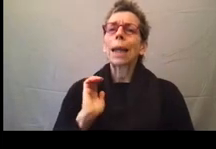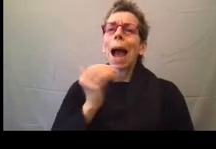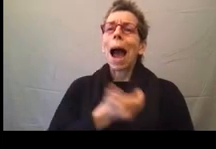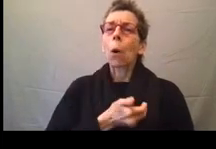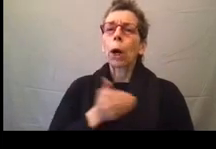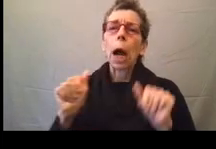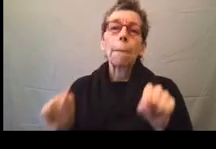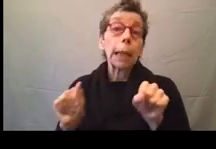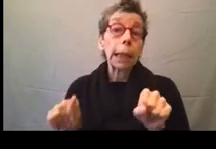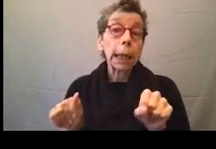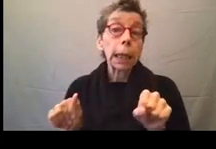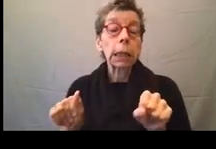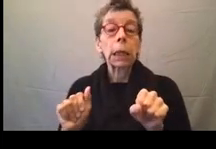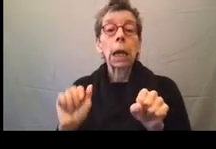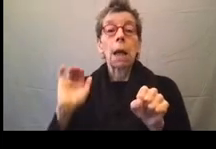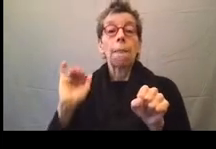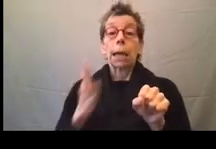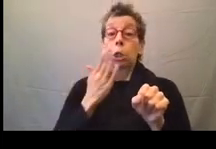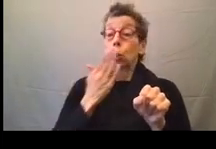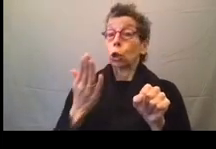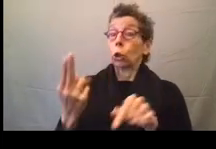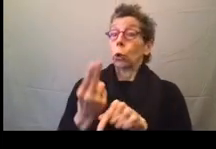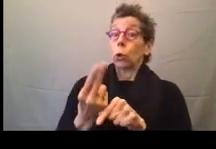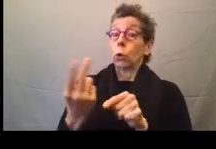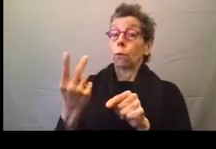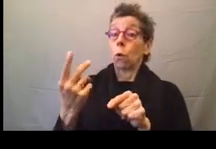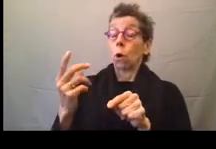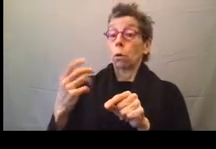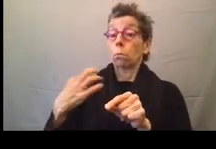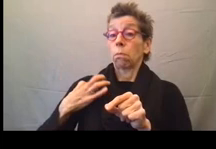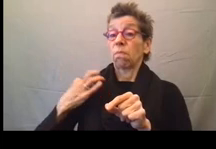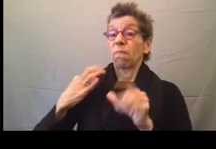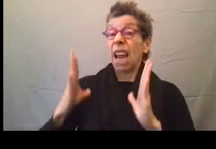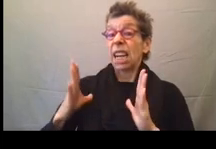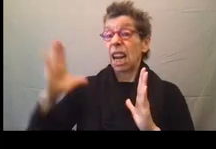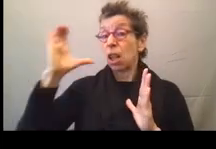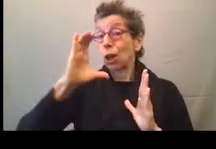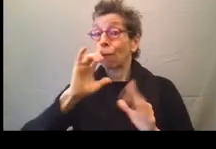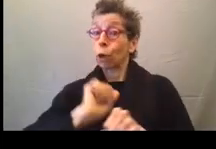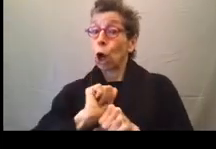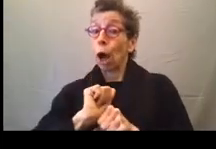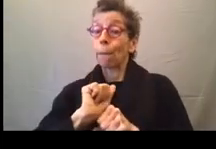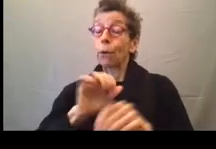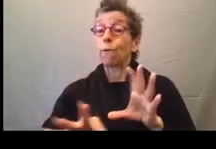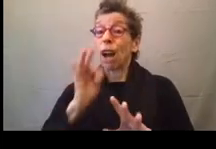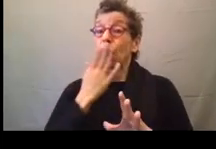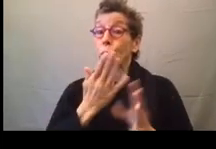employers to find job matches. It can be an incredibly daunting process to begin searching